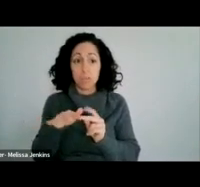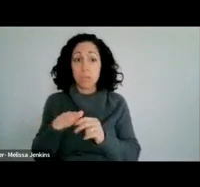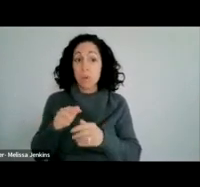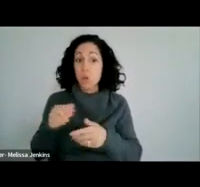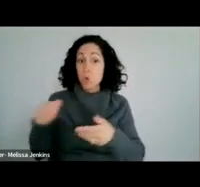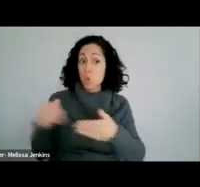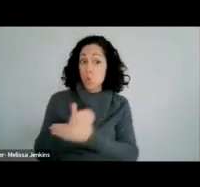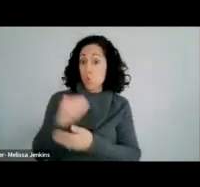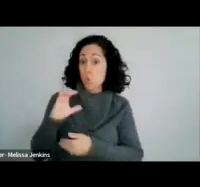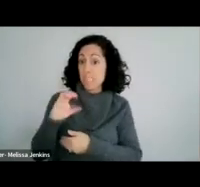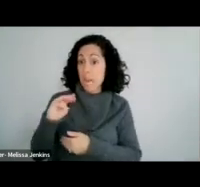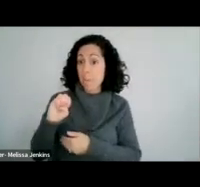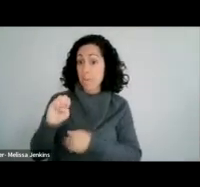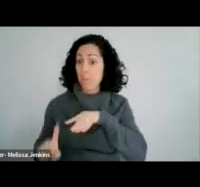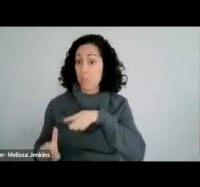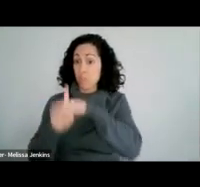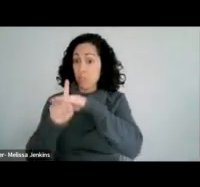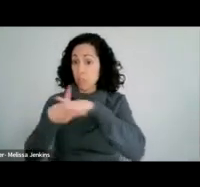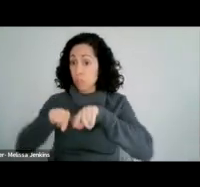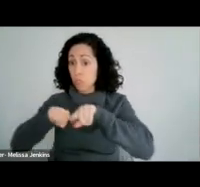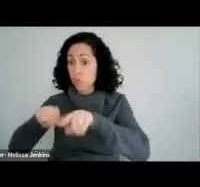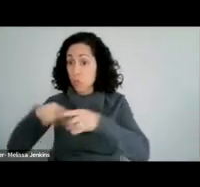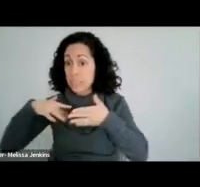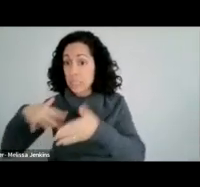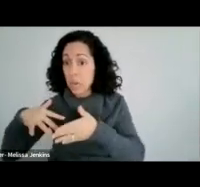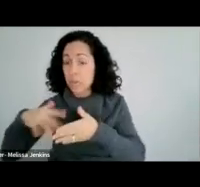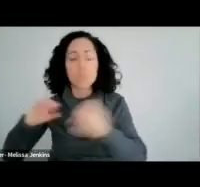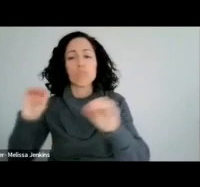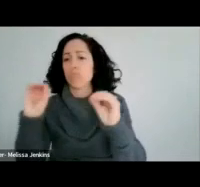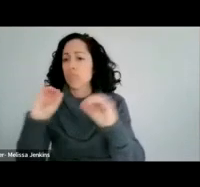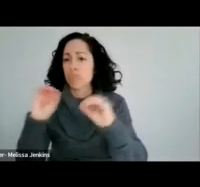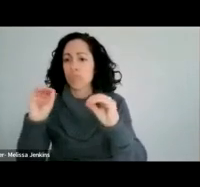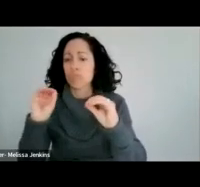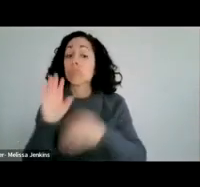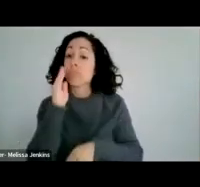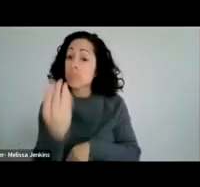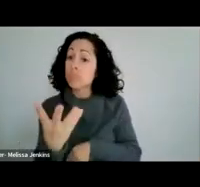However, one patient who already had CME